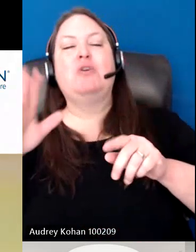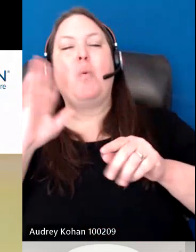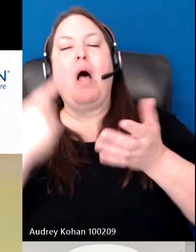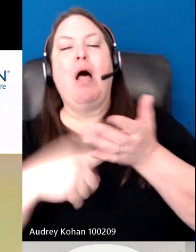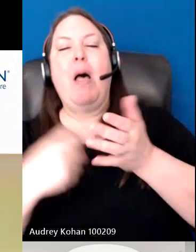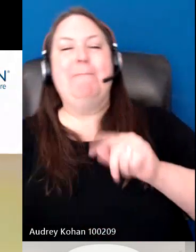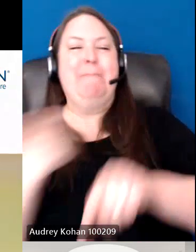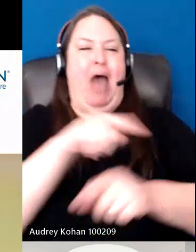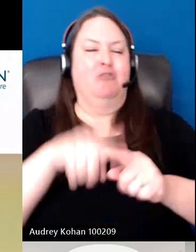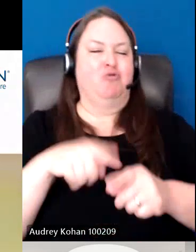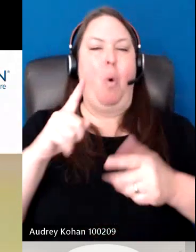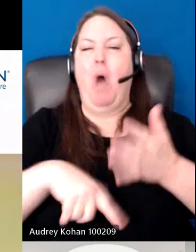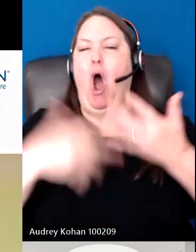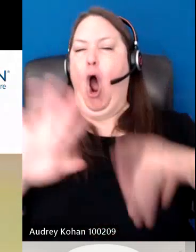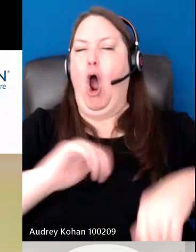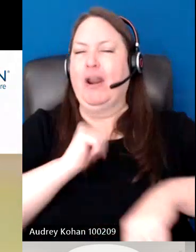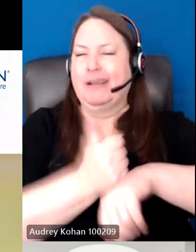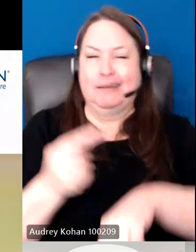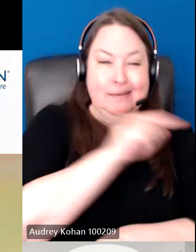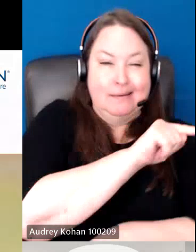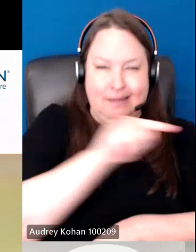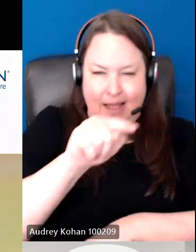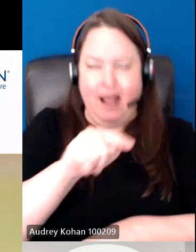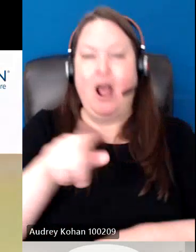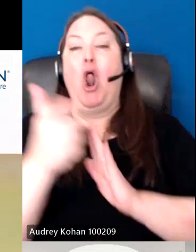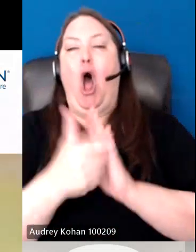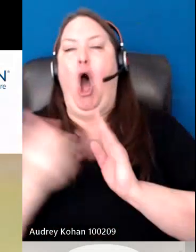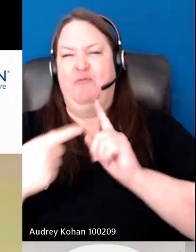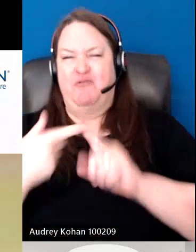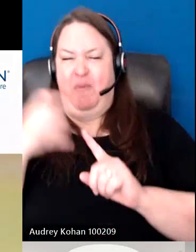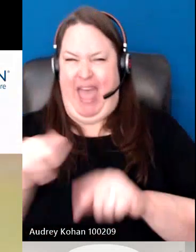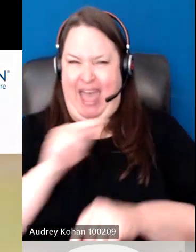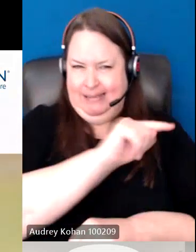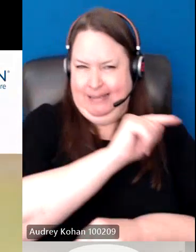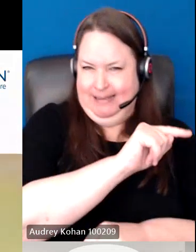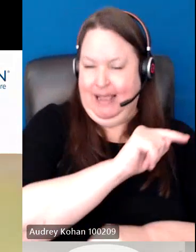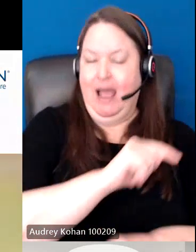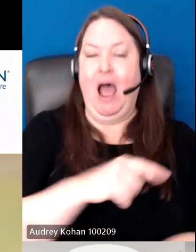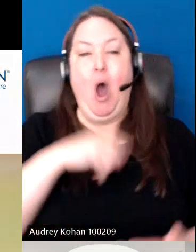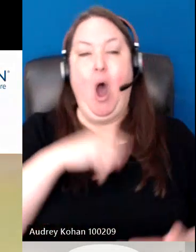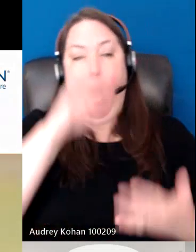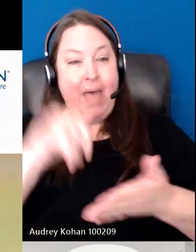so that is where this law really comes from so I hope that's helpful to everyone uh as we